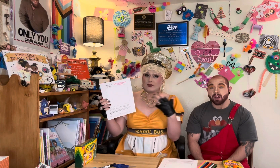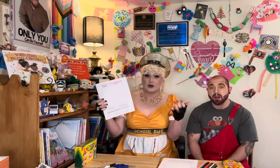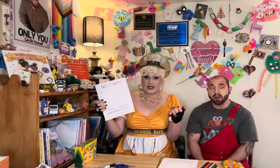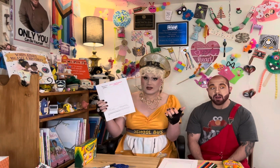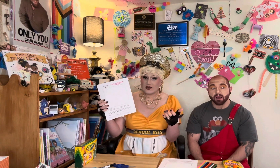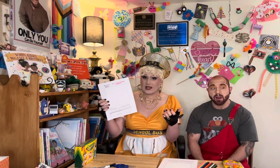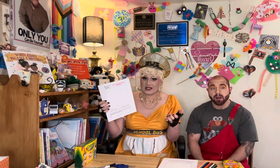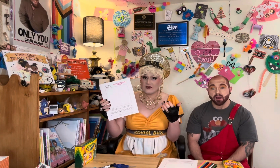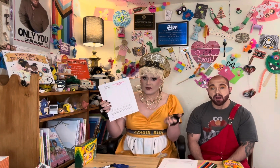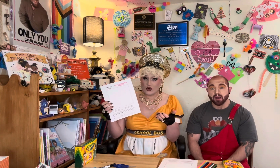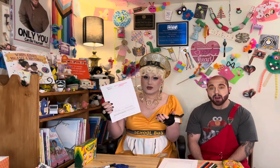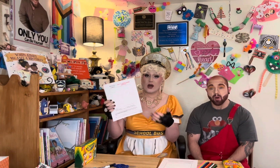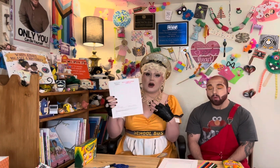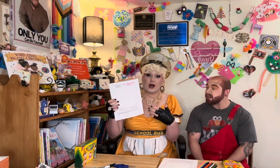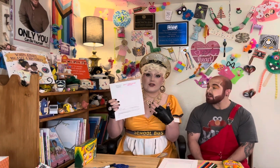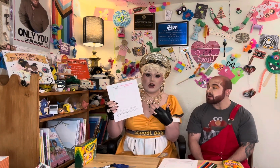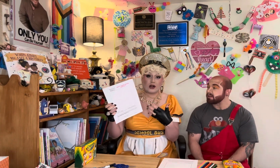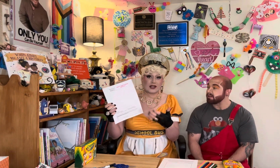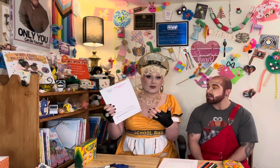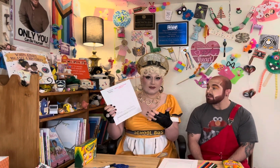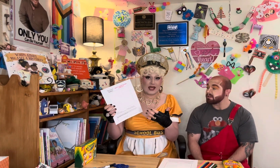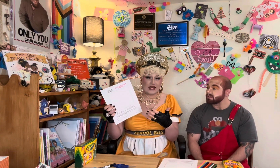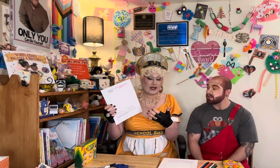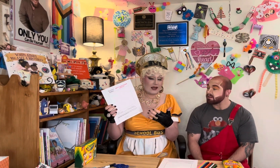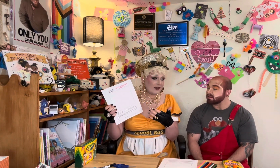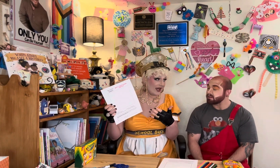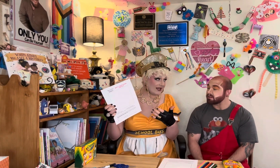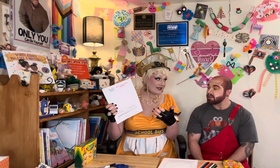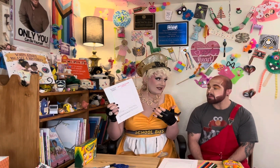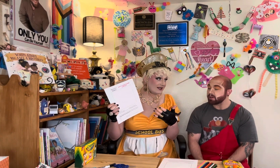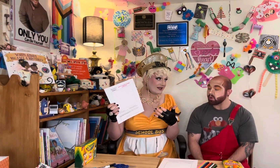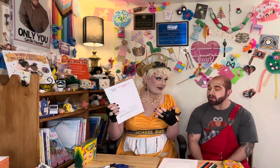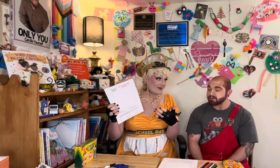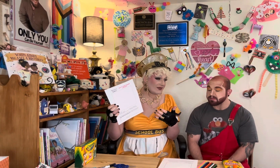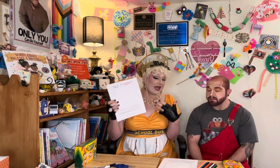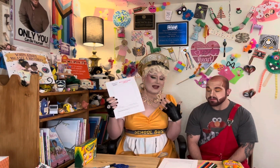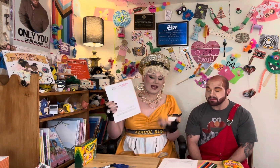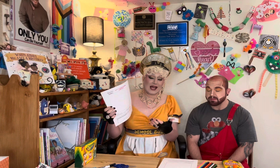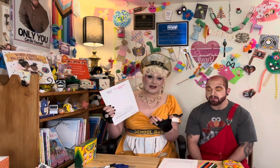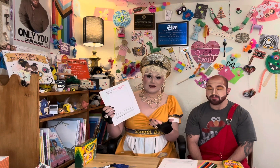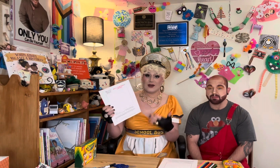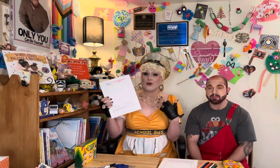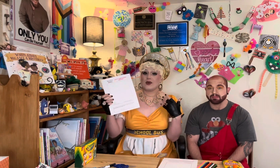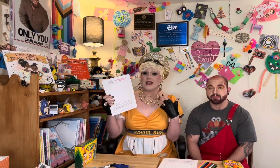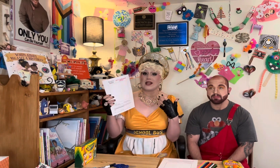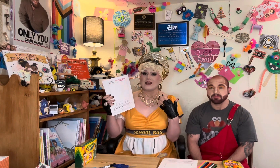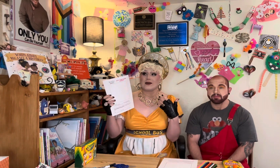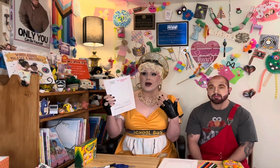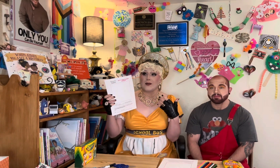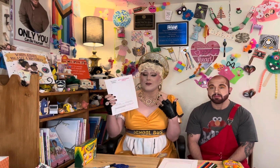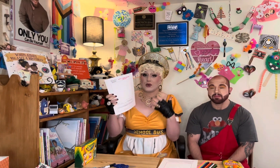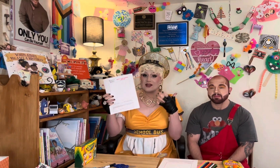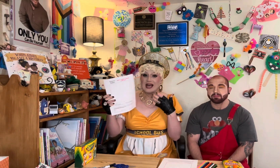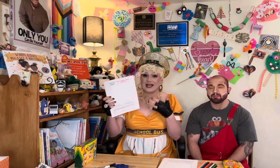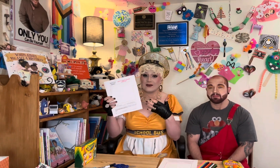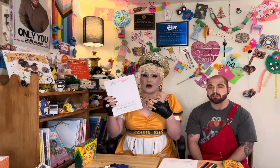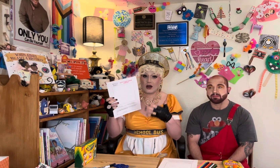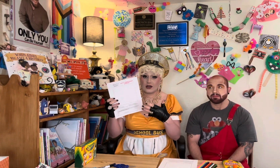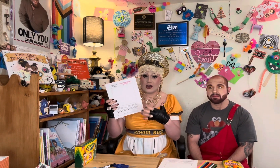are going to get to vote on the art that we make. Yes? BUSTER: That's cool. CALI: And then we can put that art